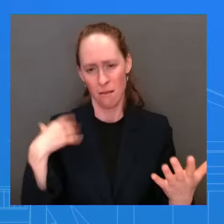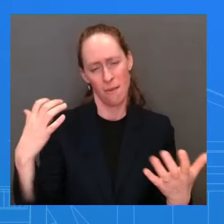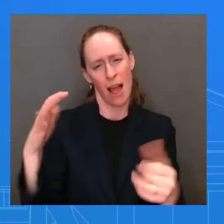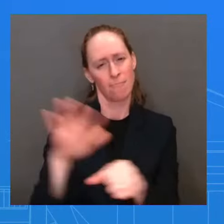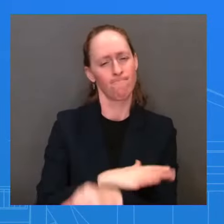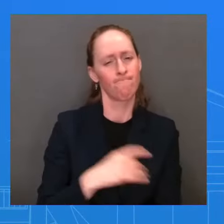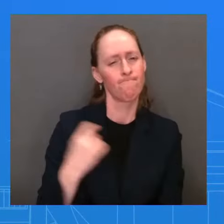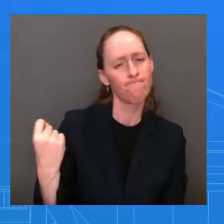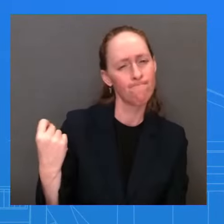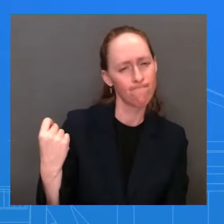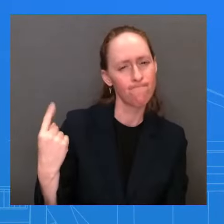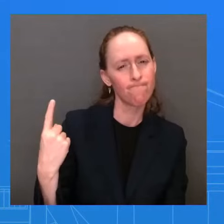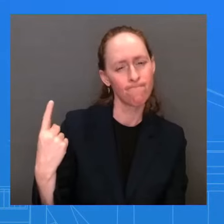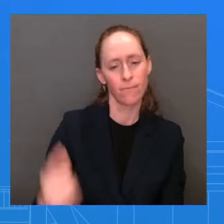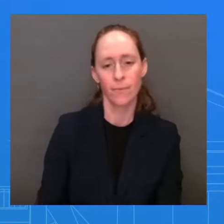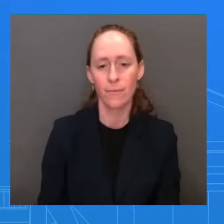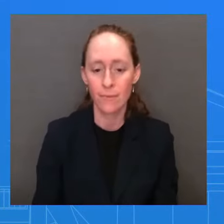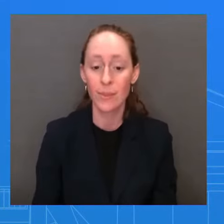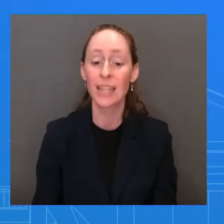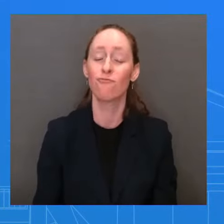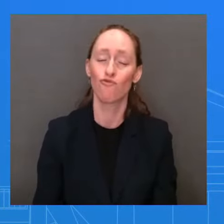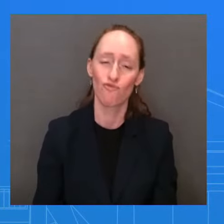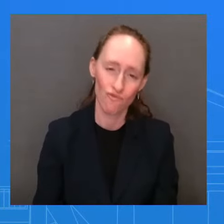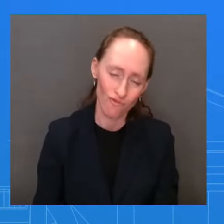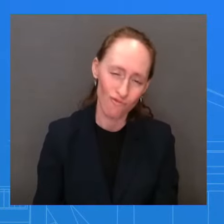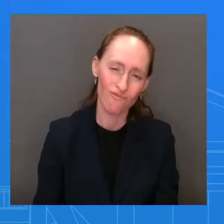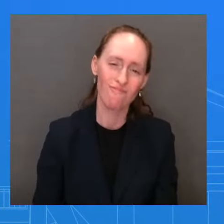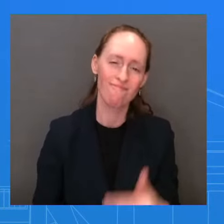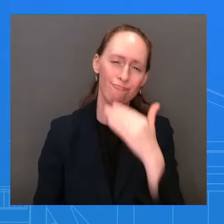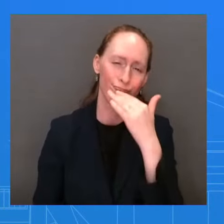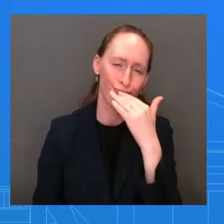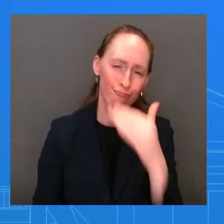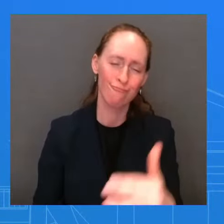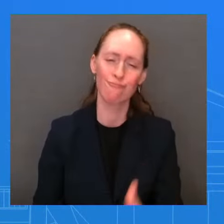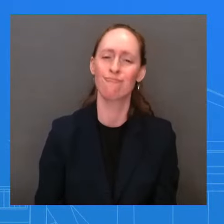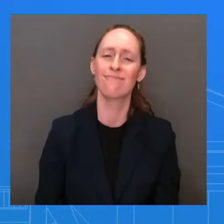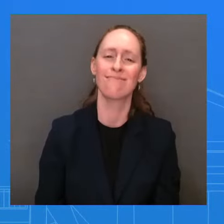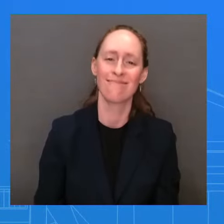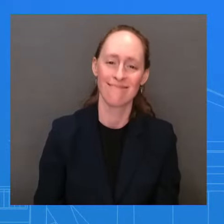Look, this is an administration that is -- that -- and a President -- that believes in the rule of law.